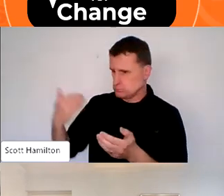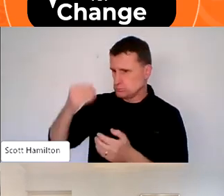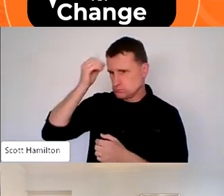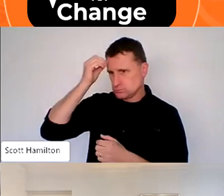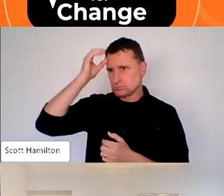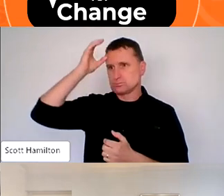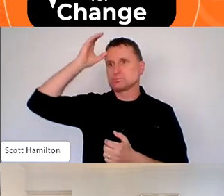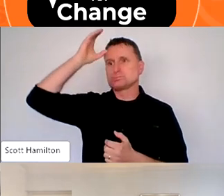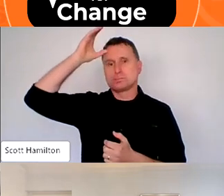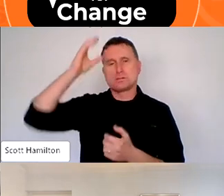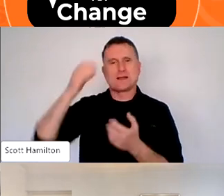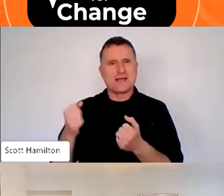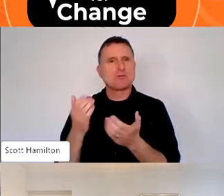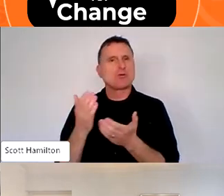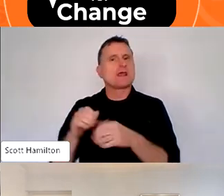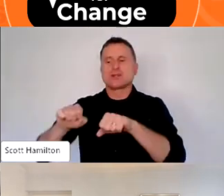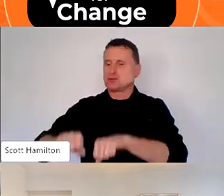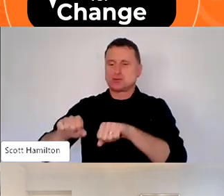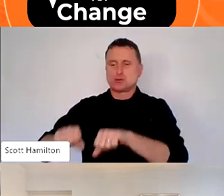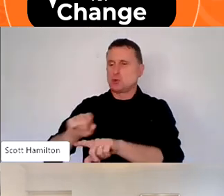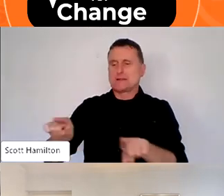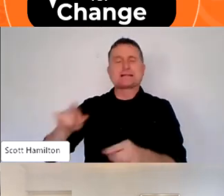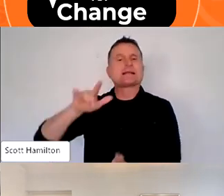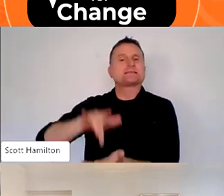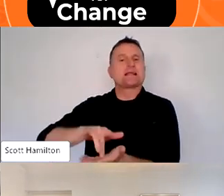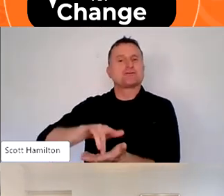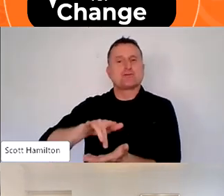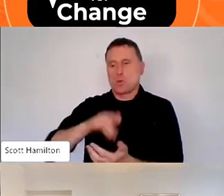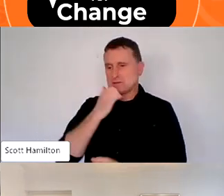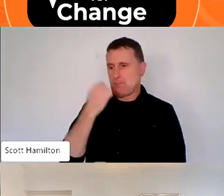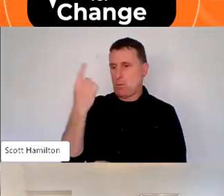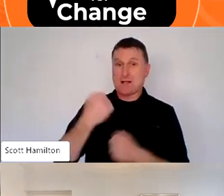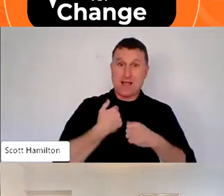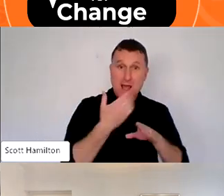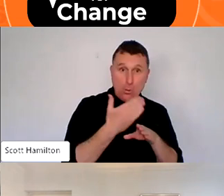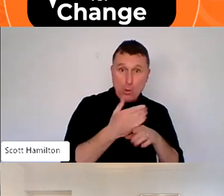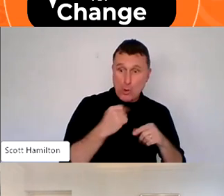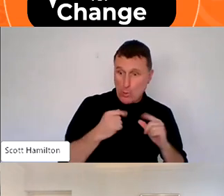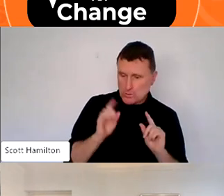are the heart of our mahi, so I'd like to start, give their words